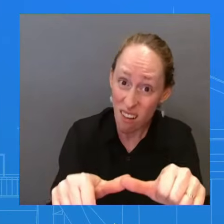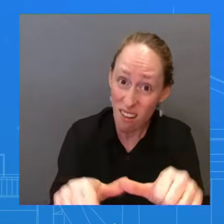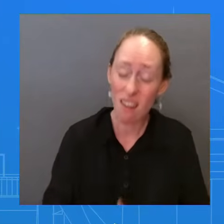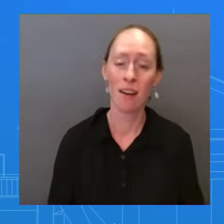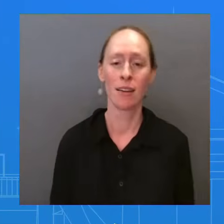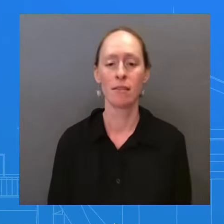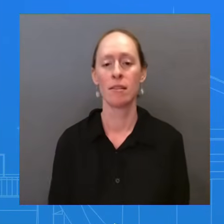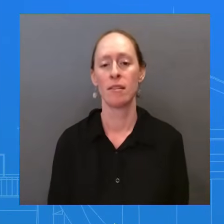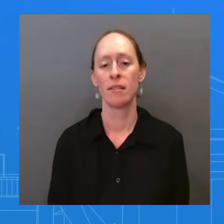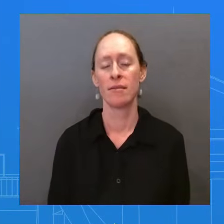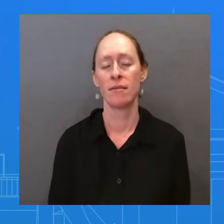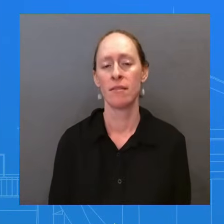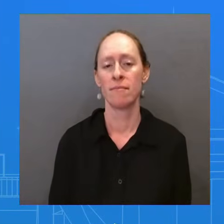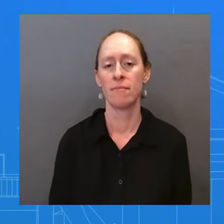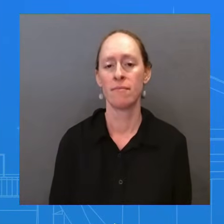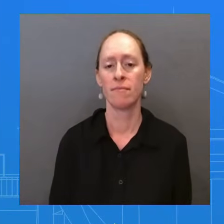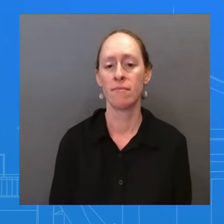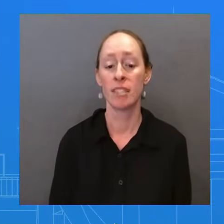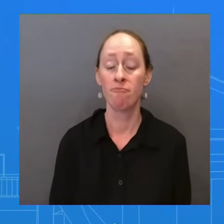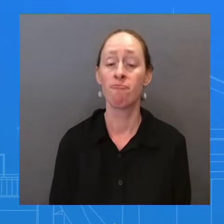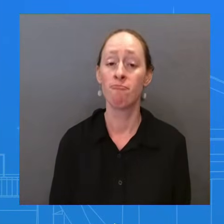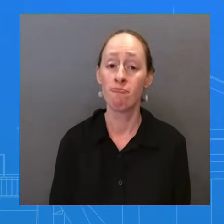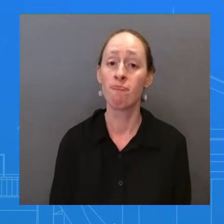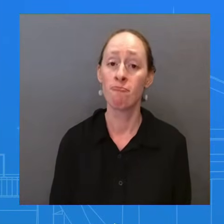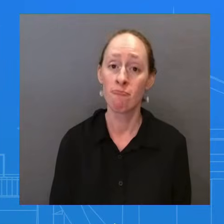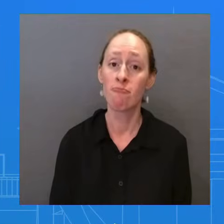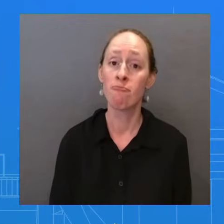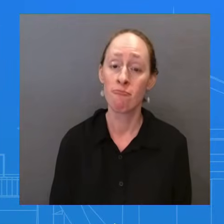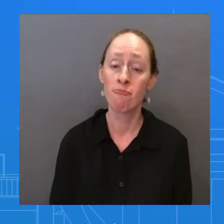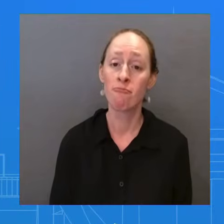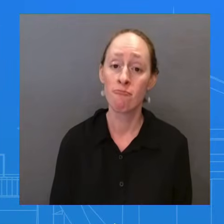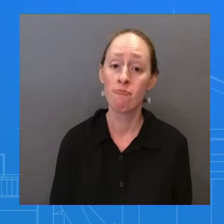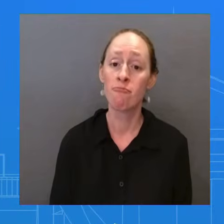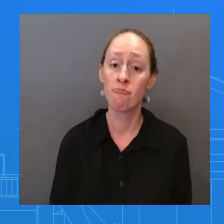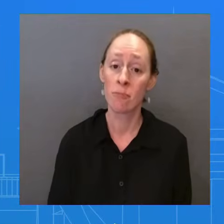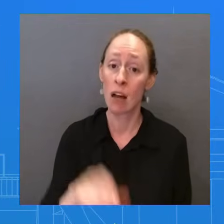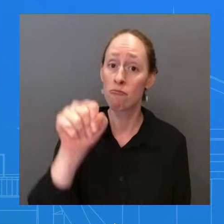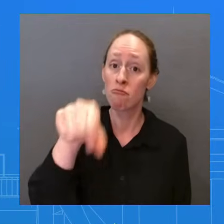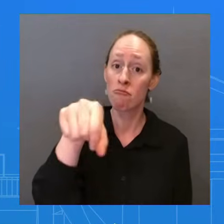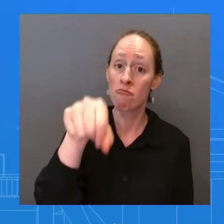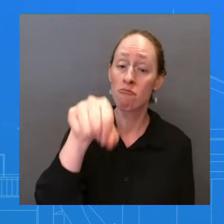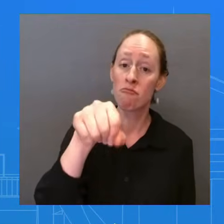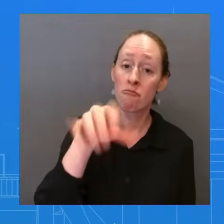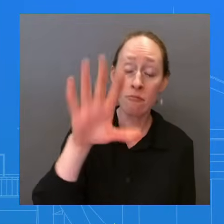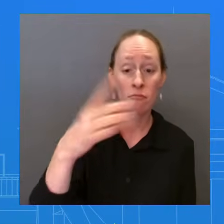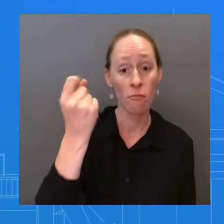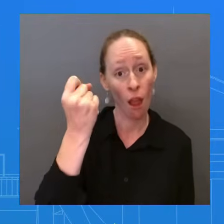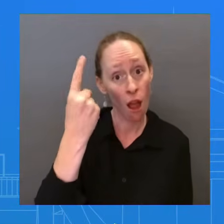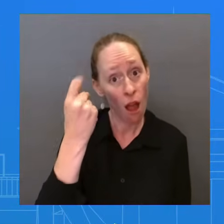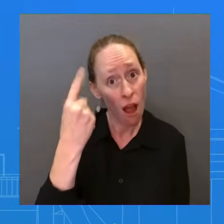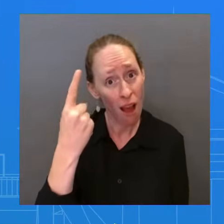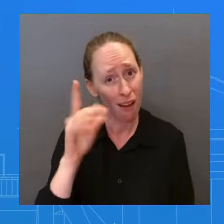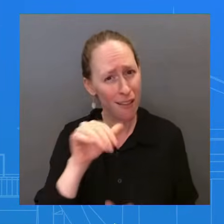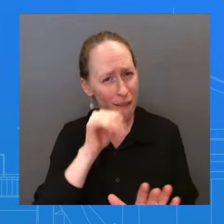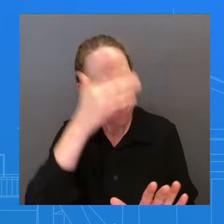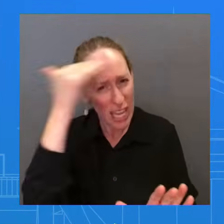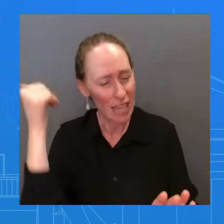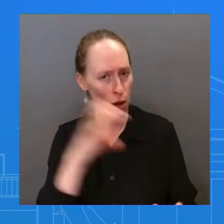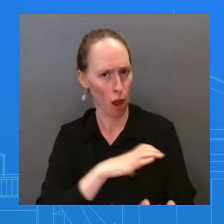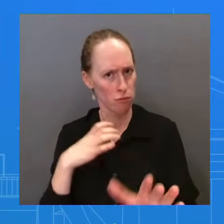but with the full support from not only both houses of Congress but both parties up on Capitol Hill. There has been tremendous support for that.